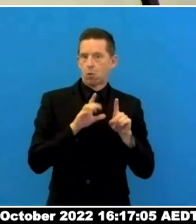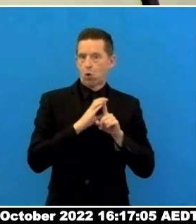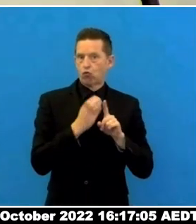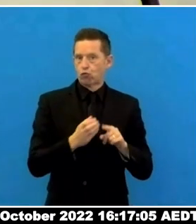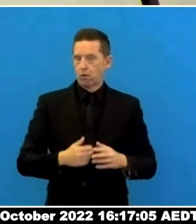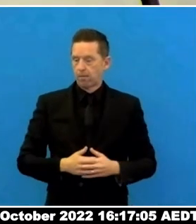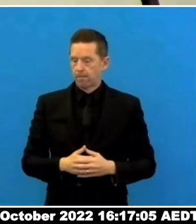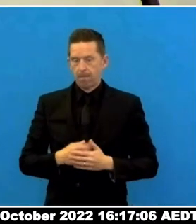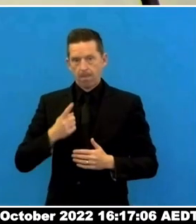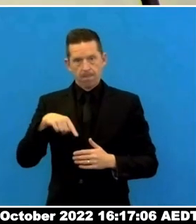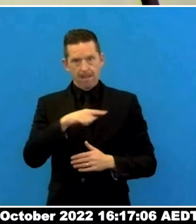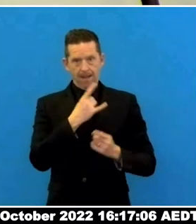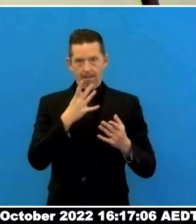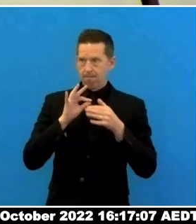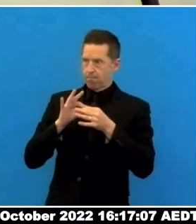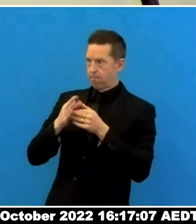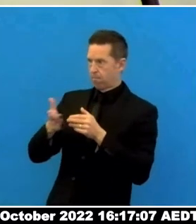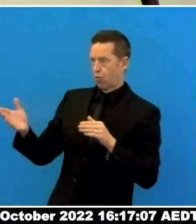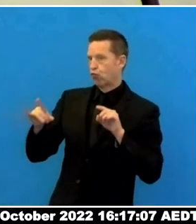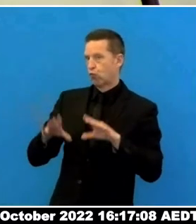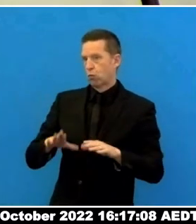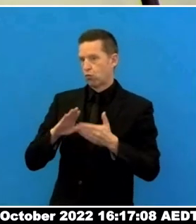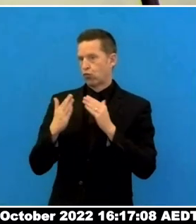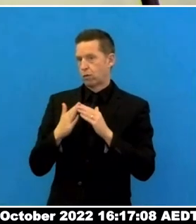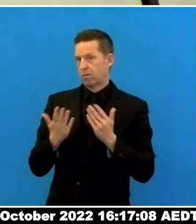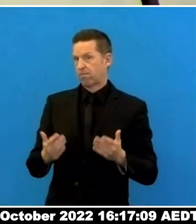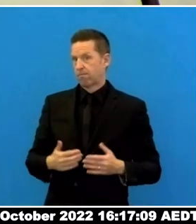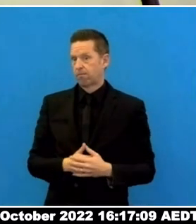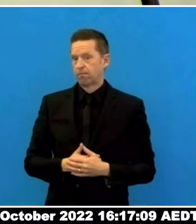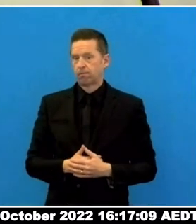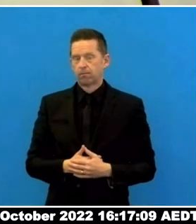They don't have that engagement, you know. Yes.